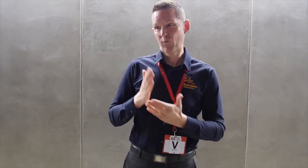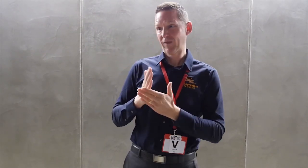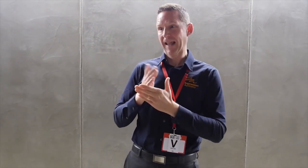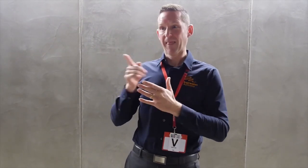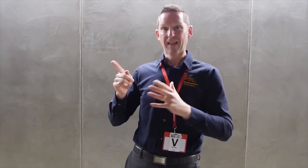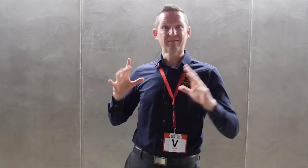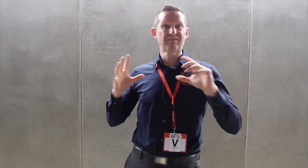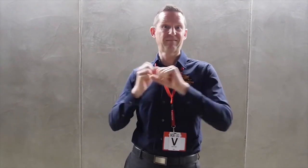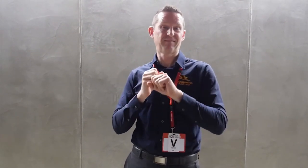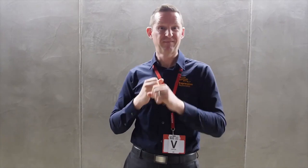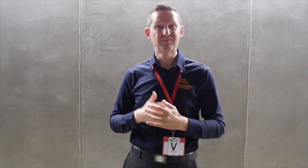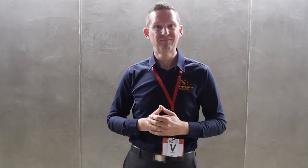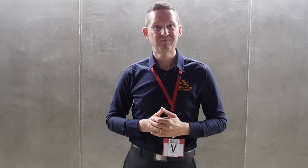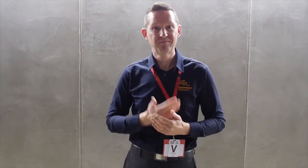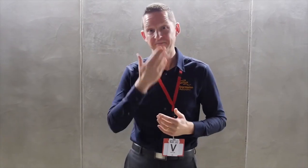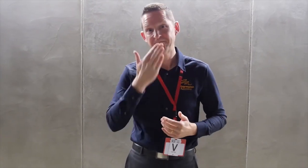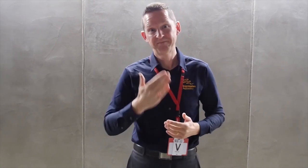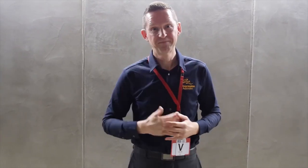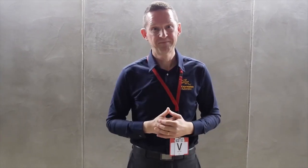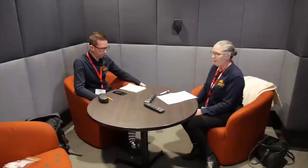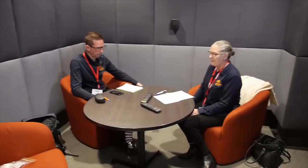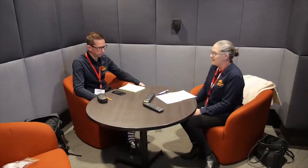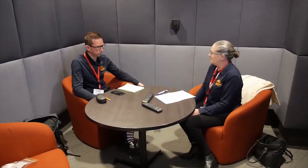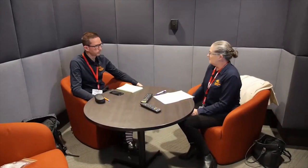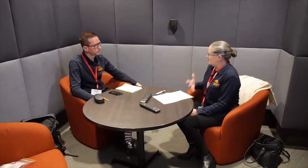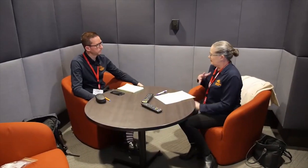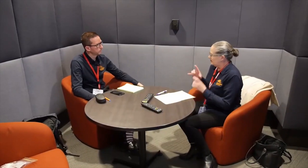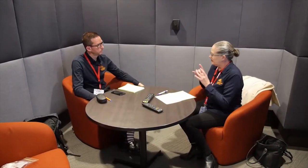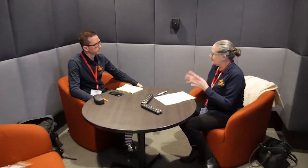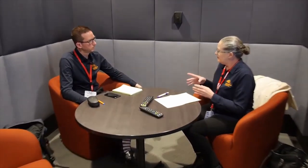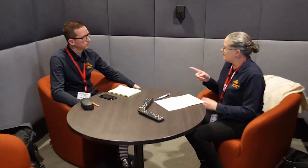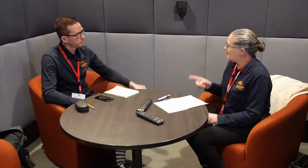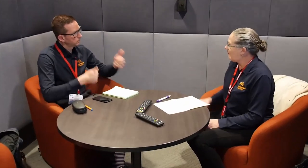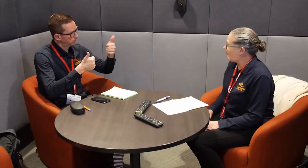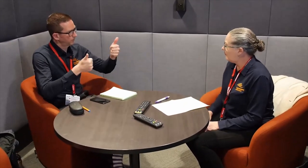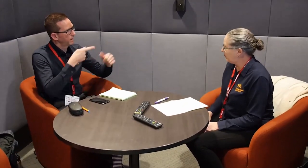So, there you have a summary of what it is that we do. Thank you. Do you want to start?